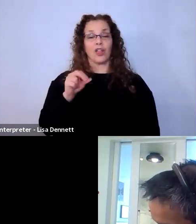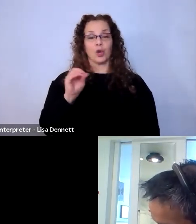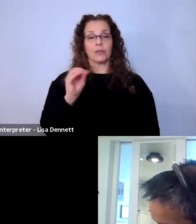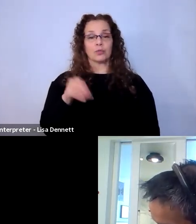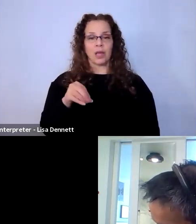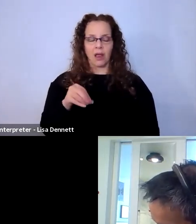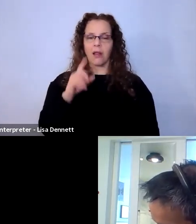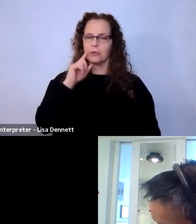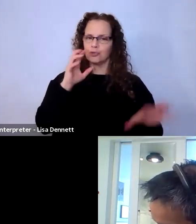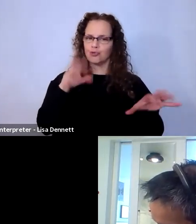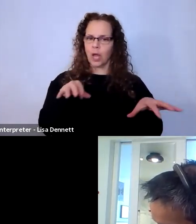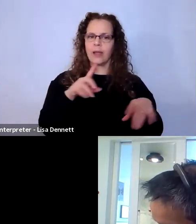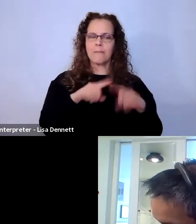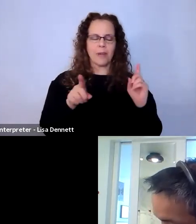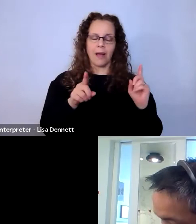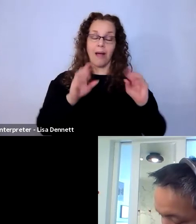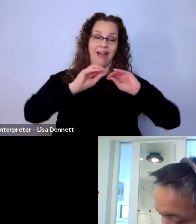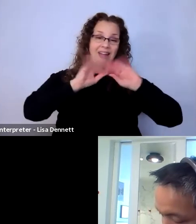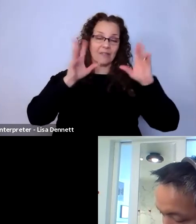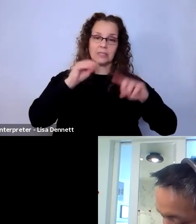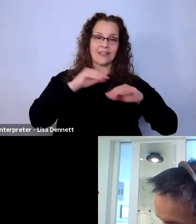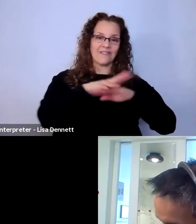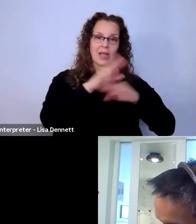than, then you would expect, so Jonathan.